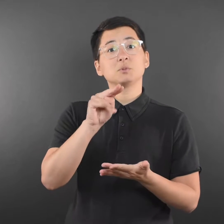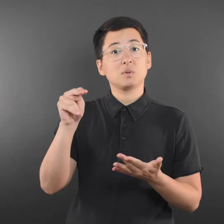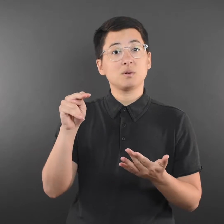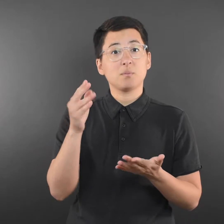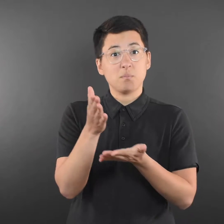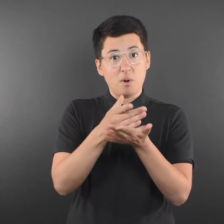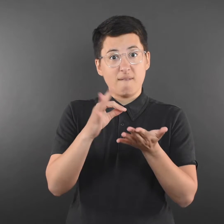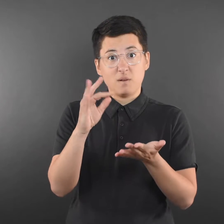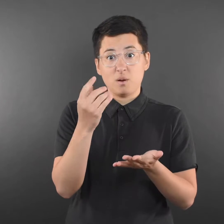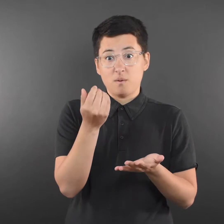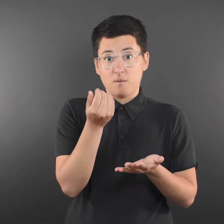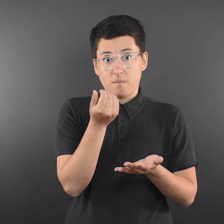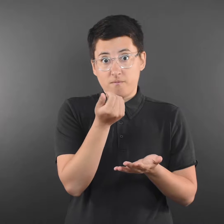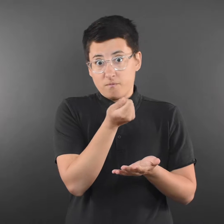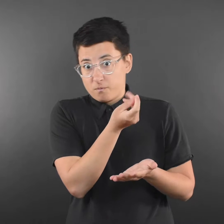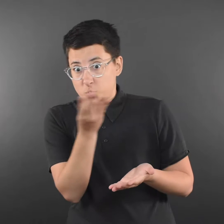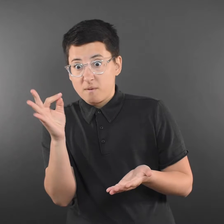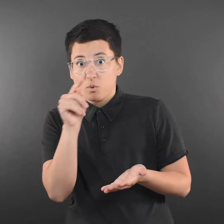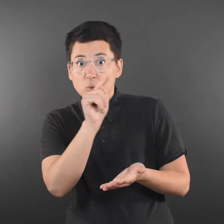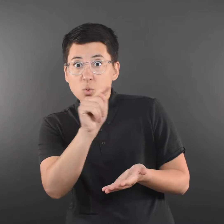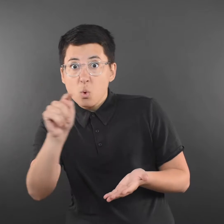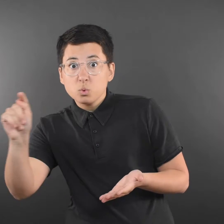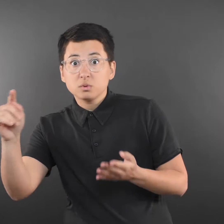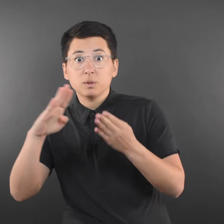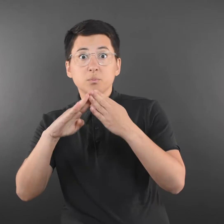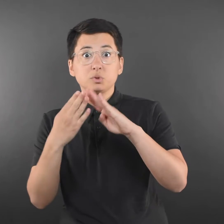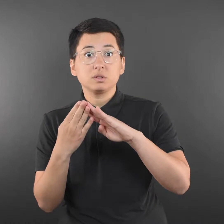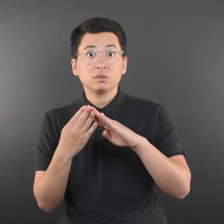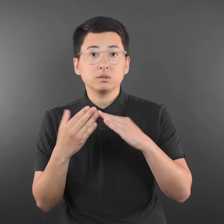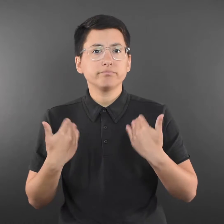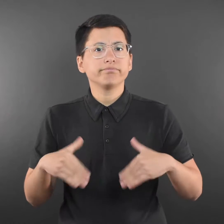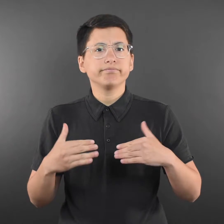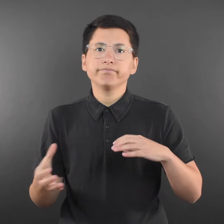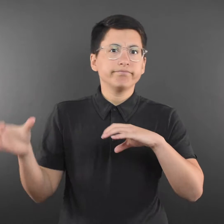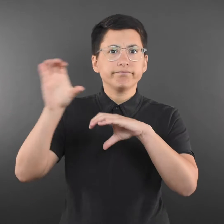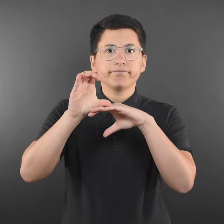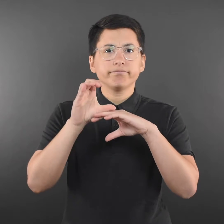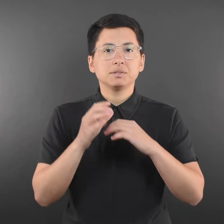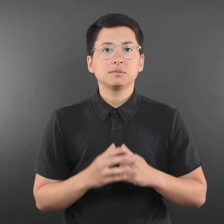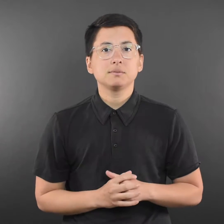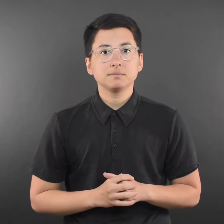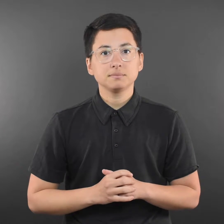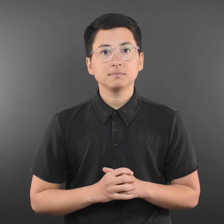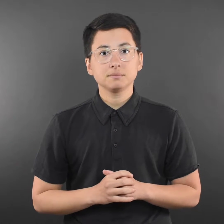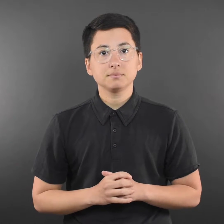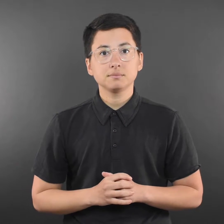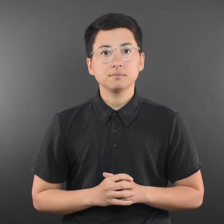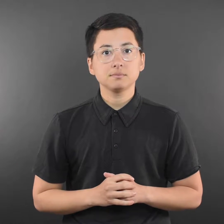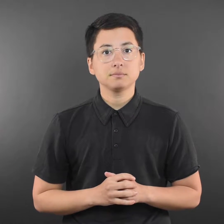Some Minnesotans are part of more than one of these communities.